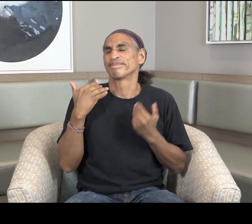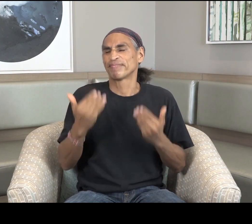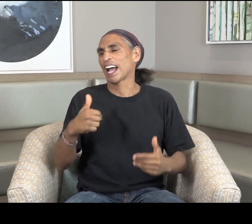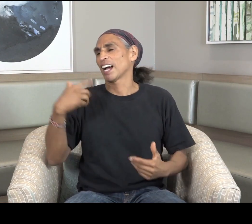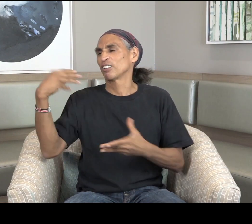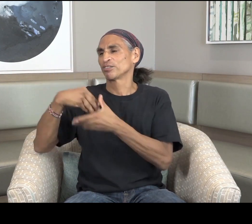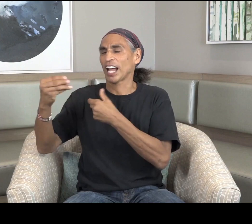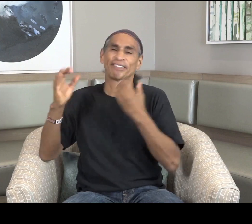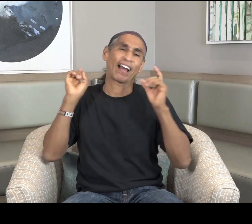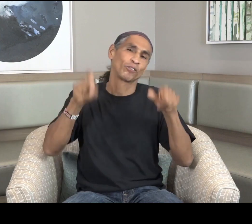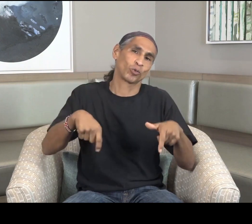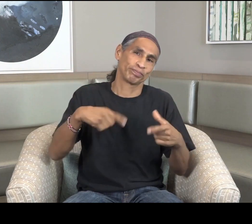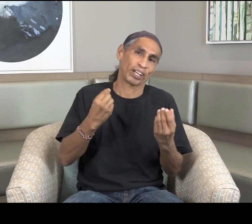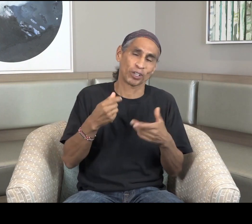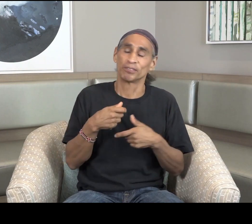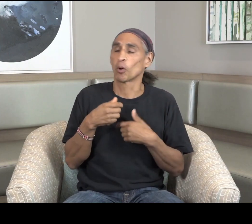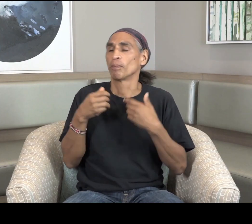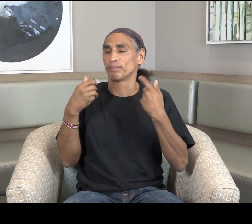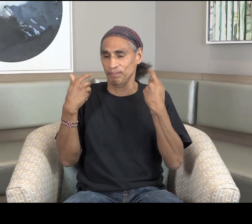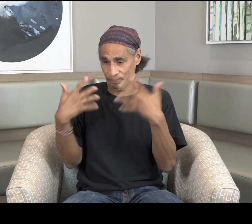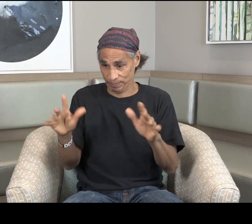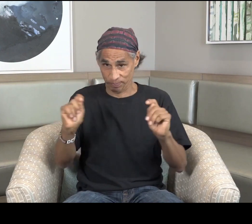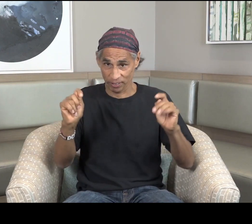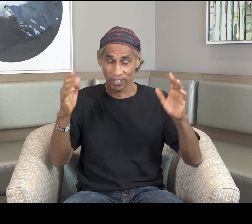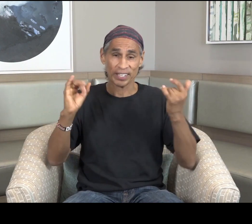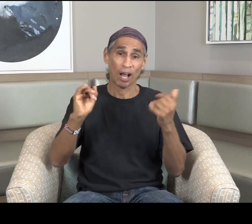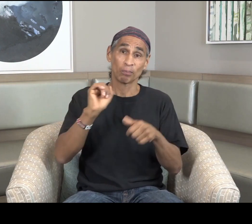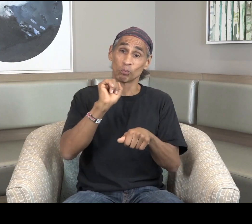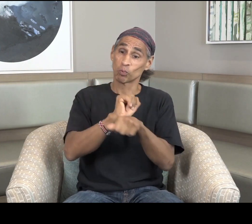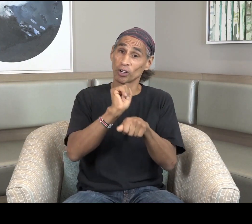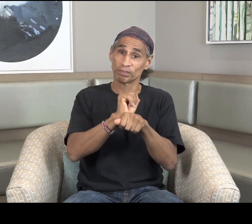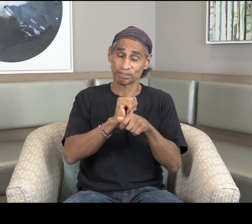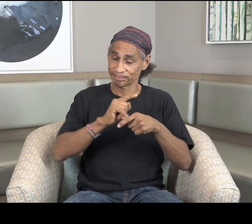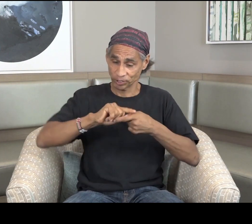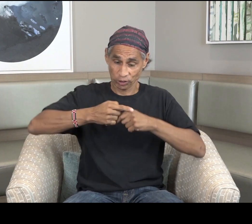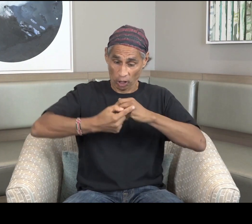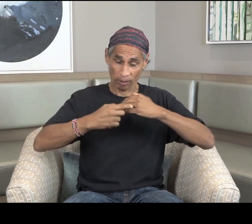the teacher didn’t tell us, tell her.